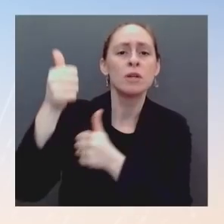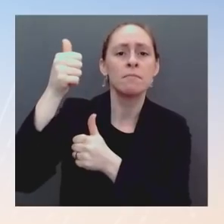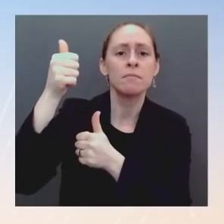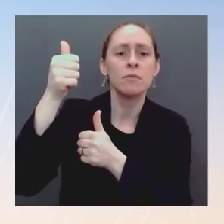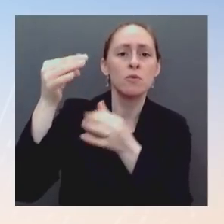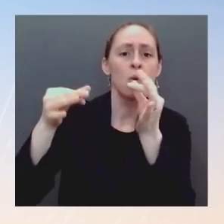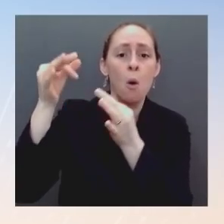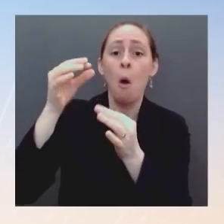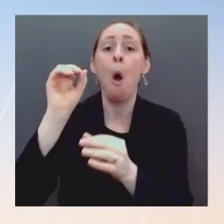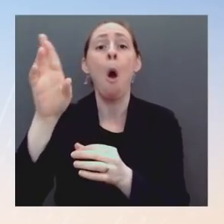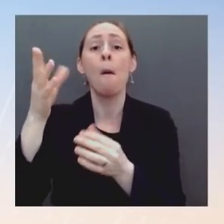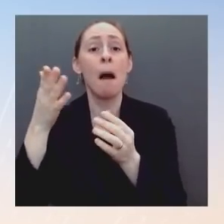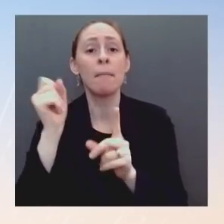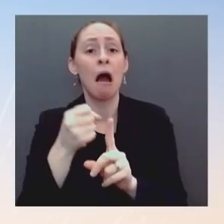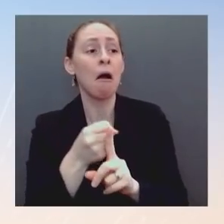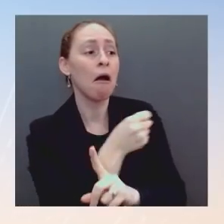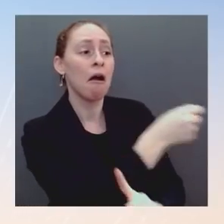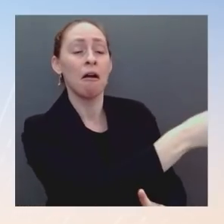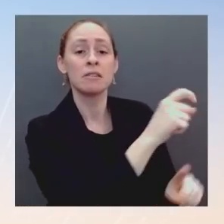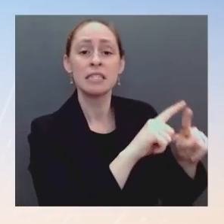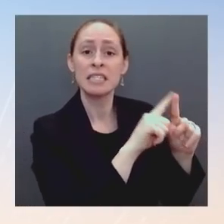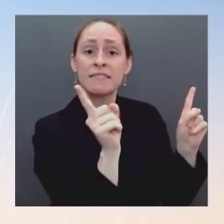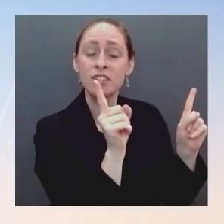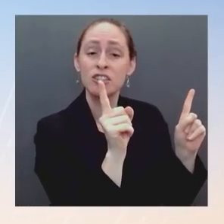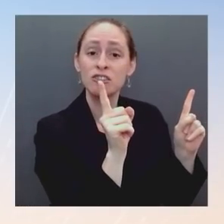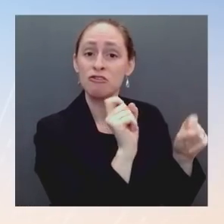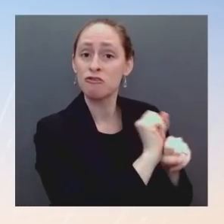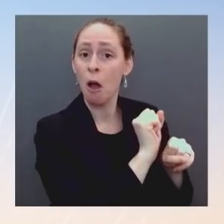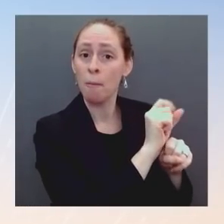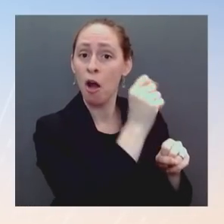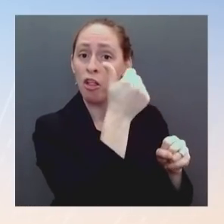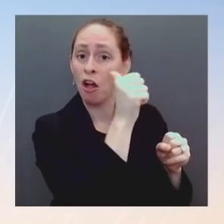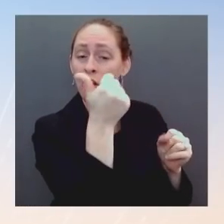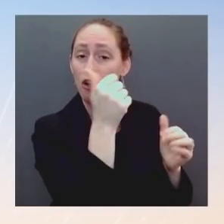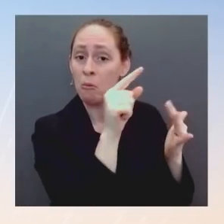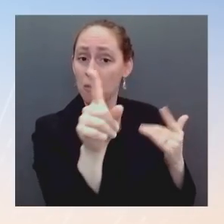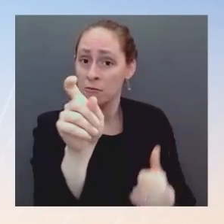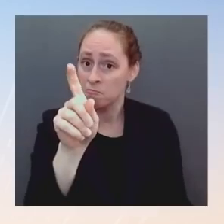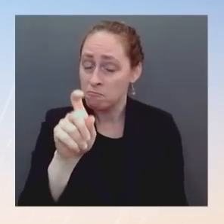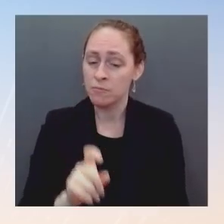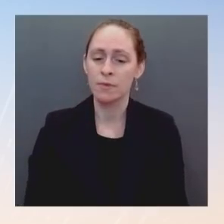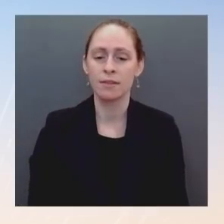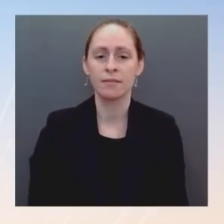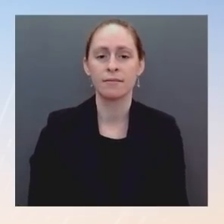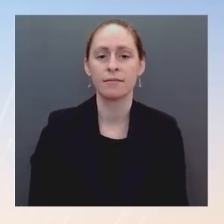Ms. Psaki: Well, what I can -- this may be unsatisfying, I will just preface for you, Kelly, which I hate to do --